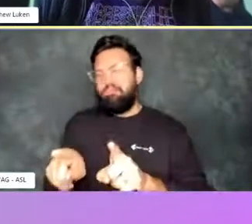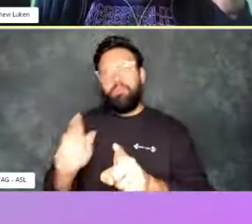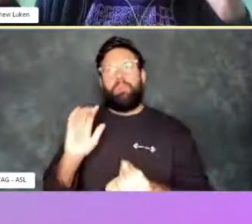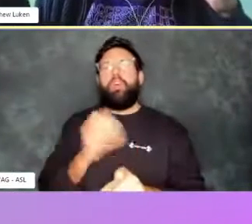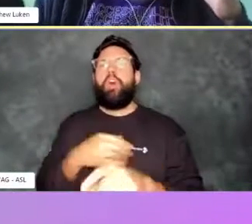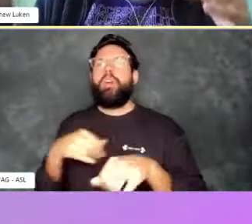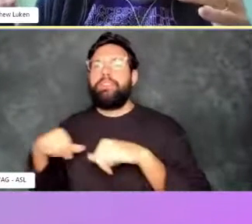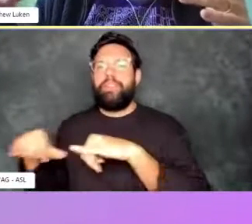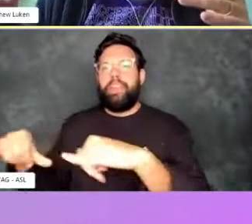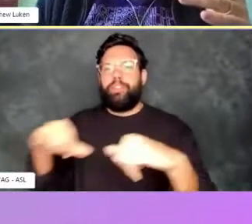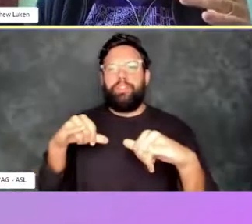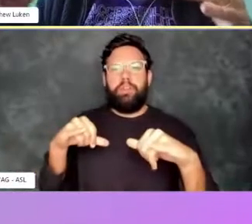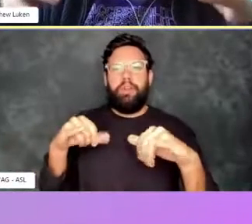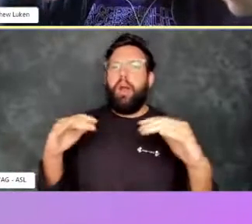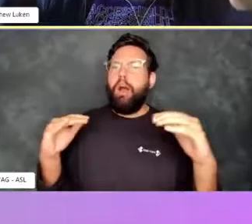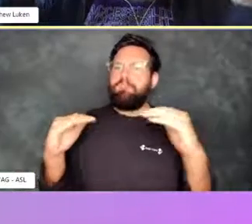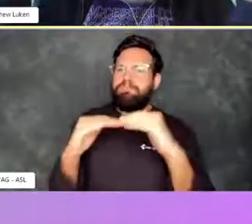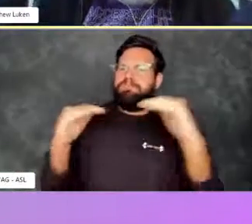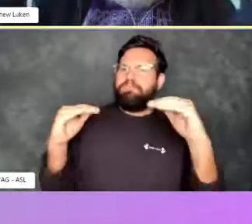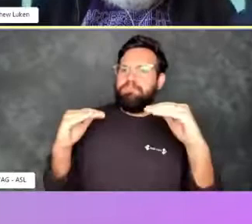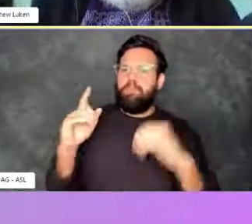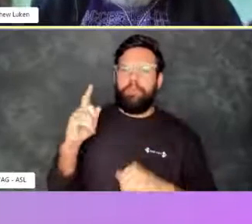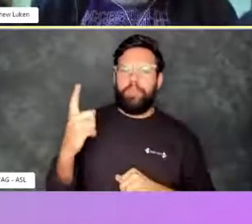30149, 508, aota, whatever your standard is going make